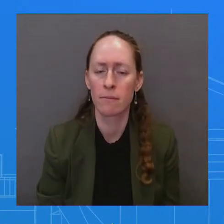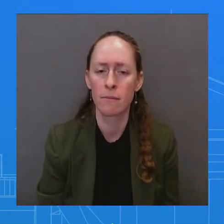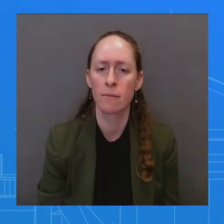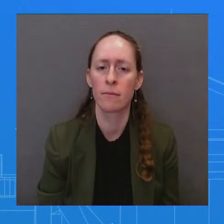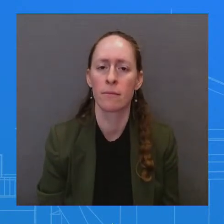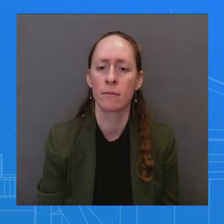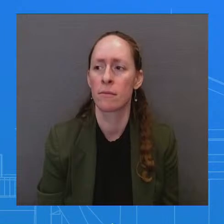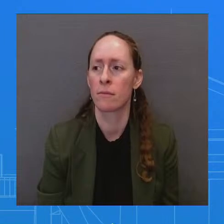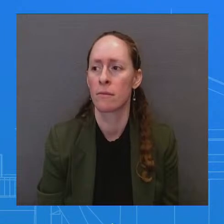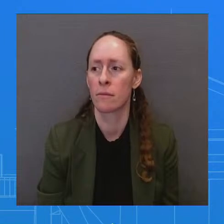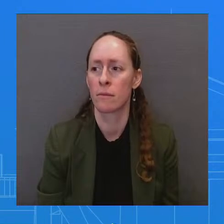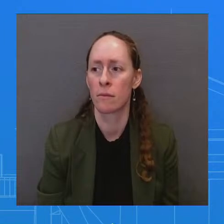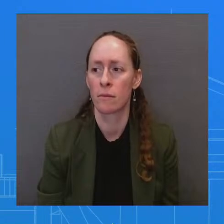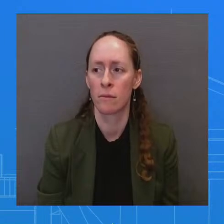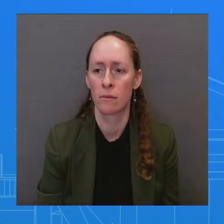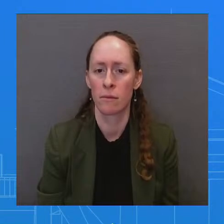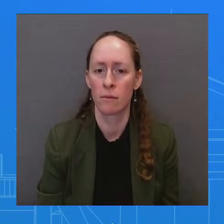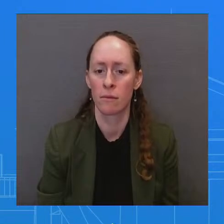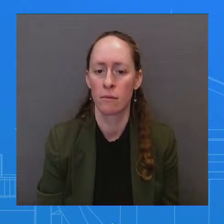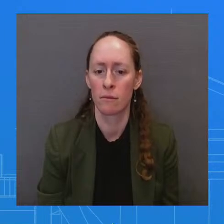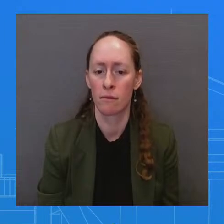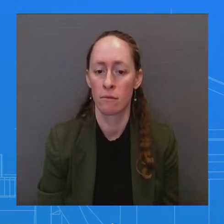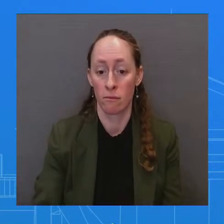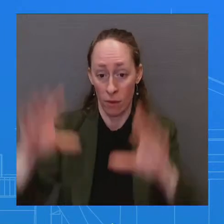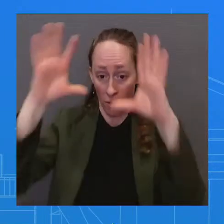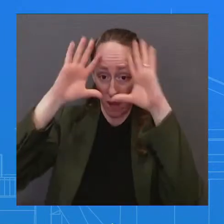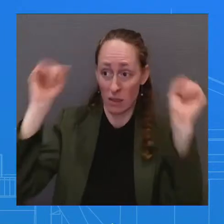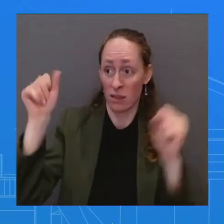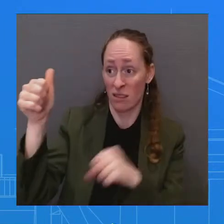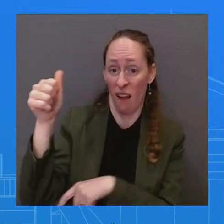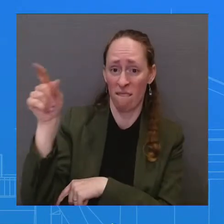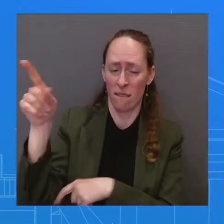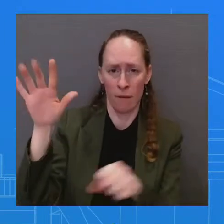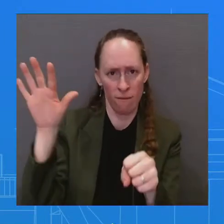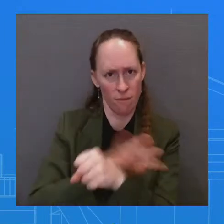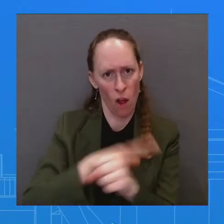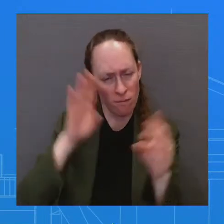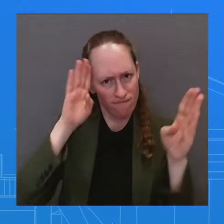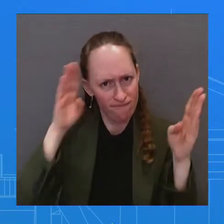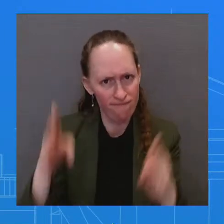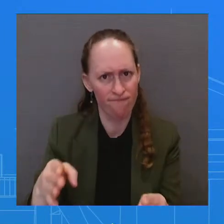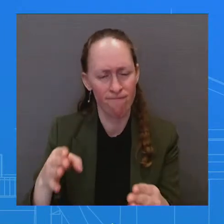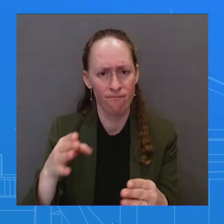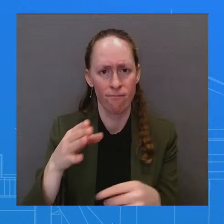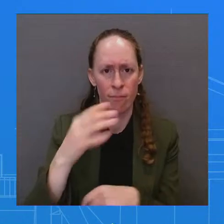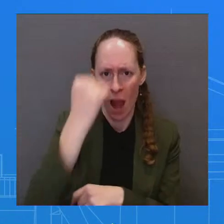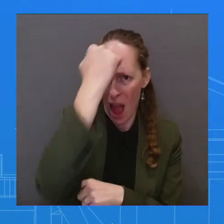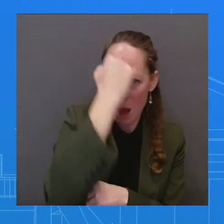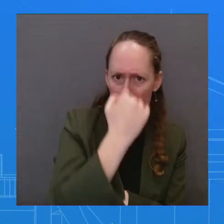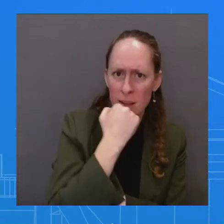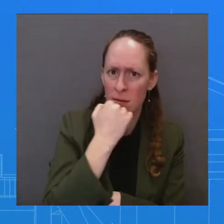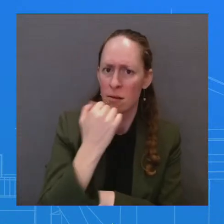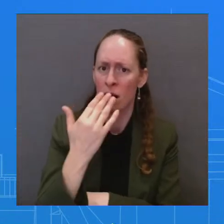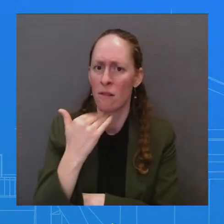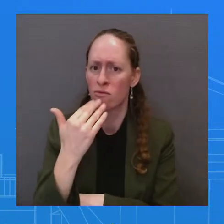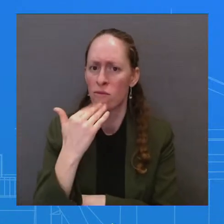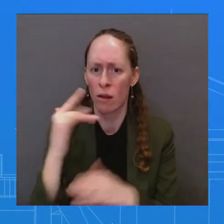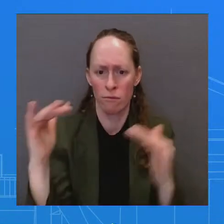over the last month or so. Clearly -- I mean, well, more than a month. Obviously. And as I said in my opening statement, he was working the phones